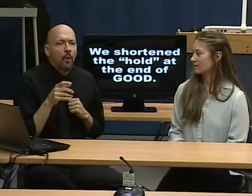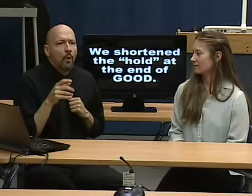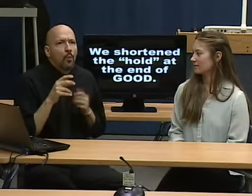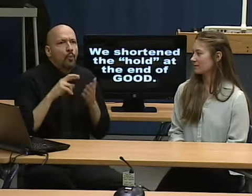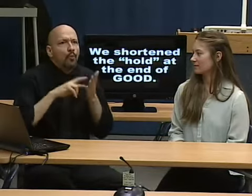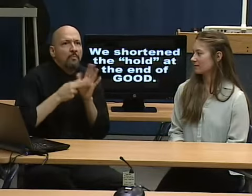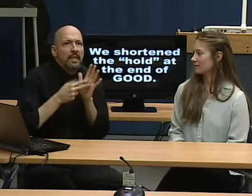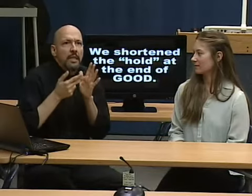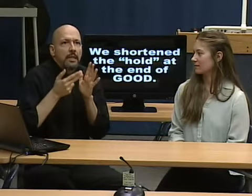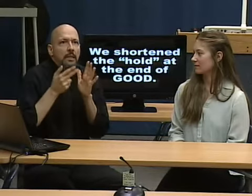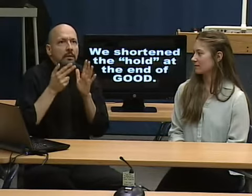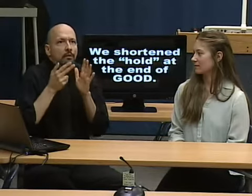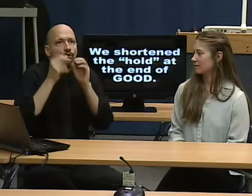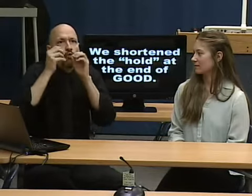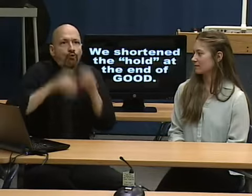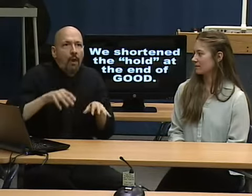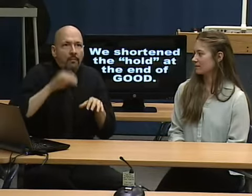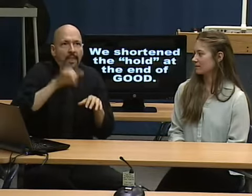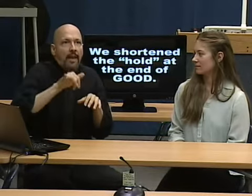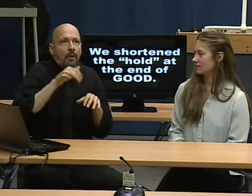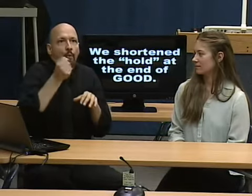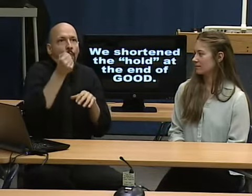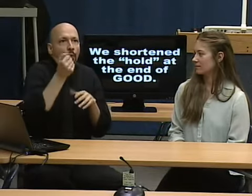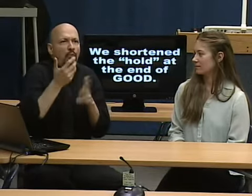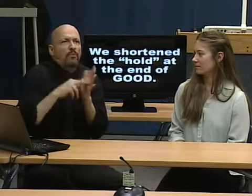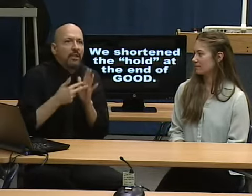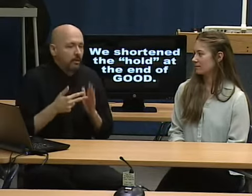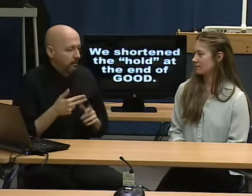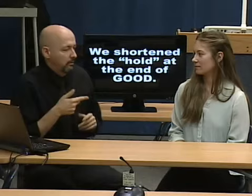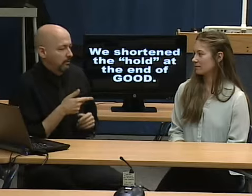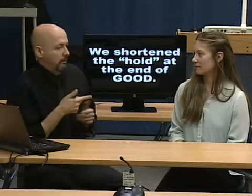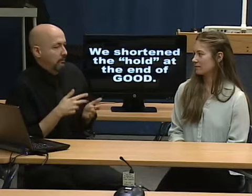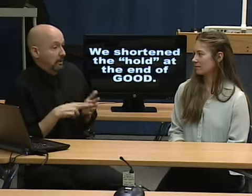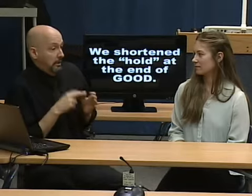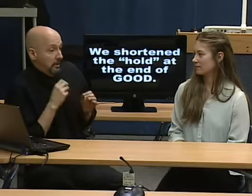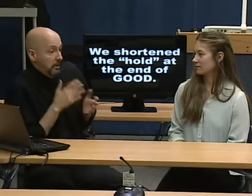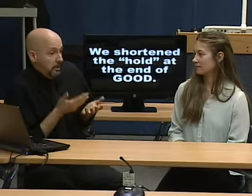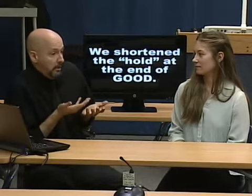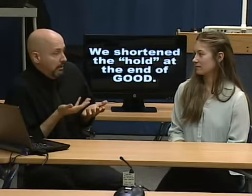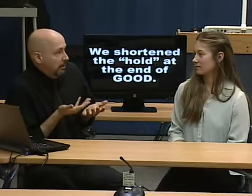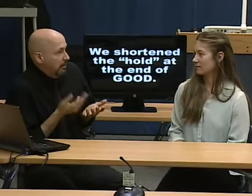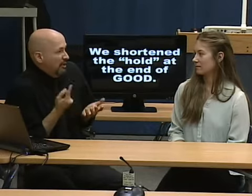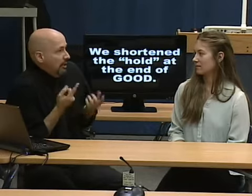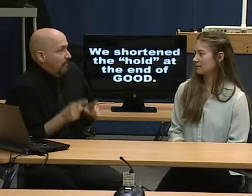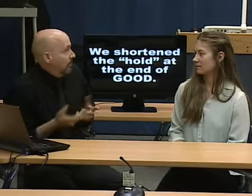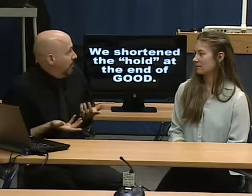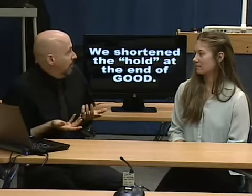"What does it mean when you drop that hold?" Response: "It doesn't mean anything. It just happened."